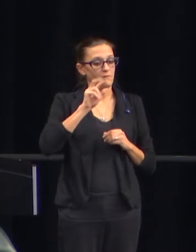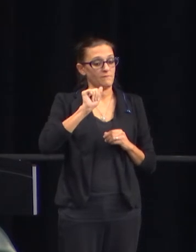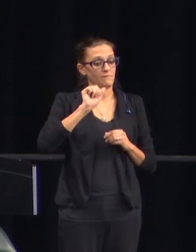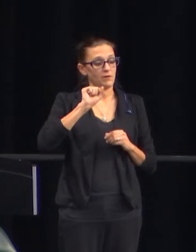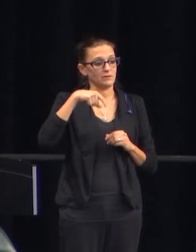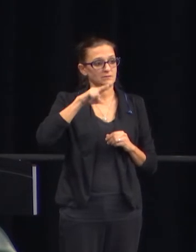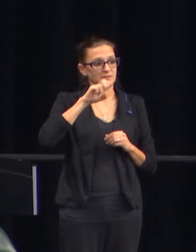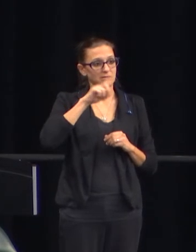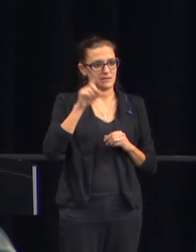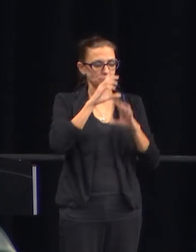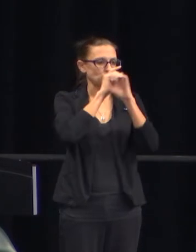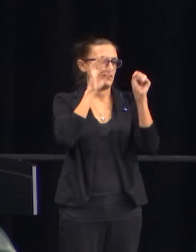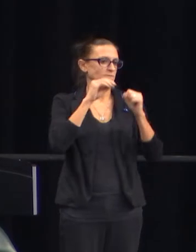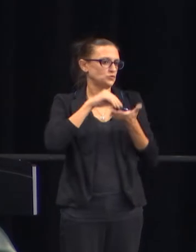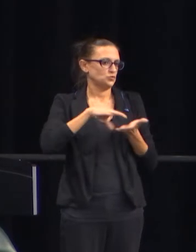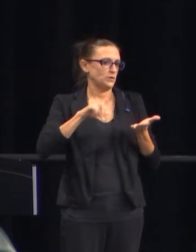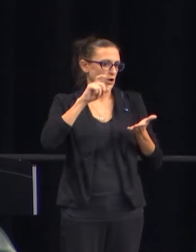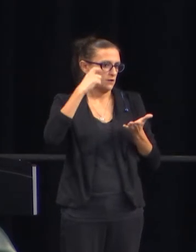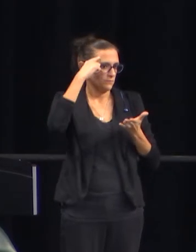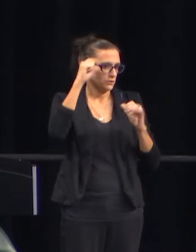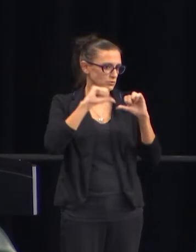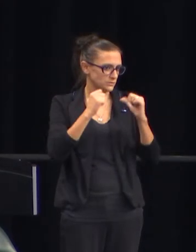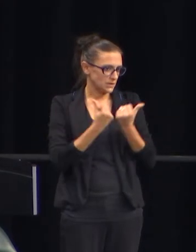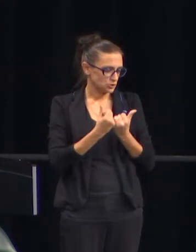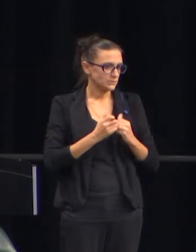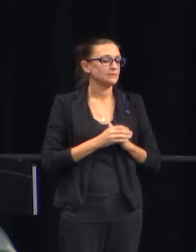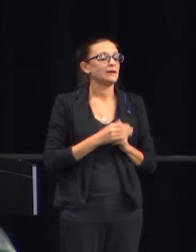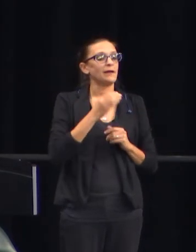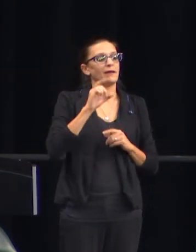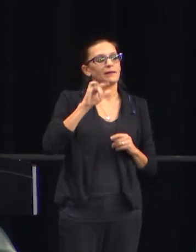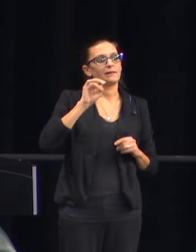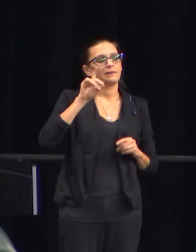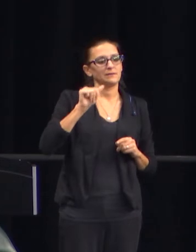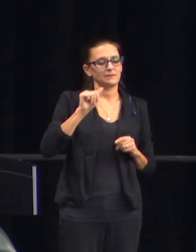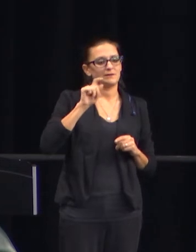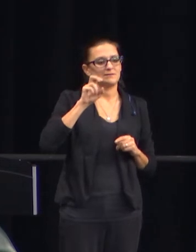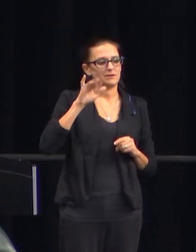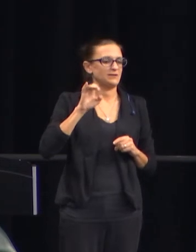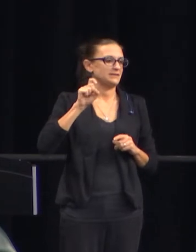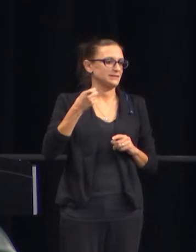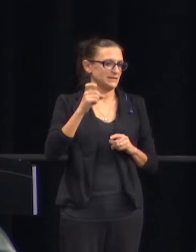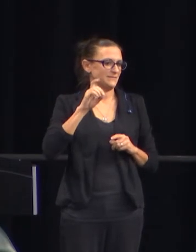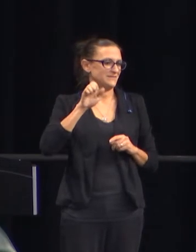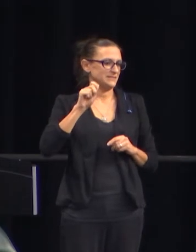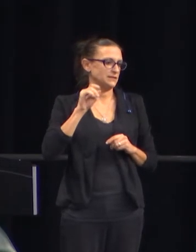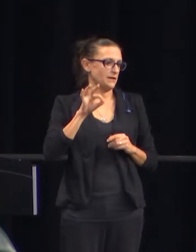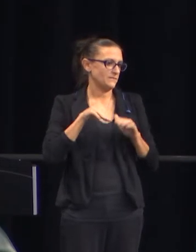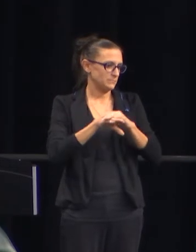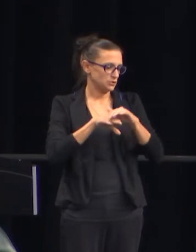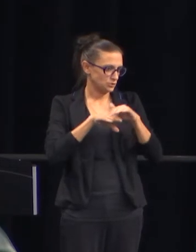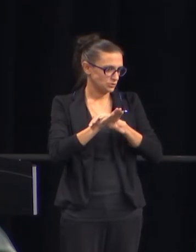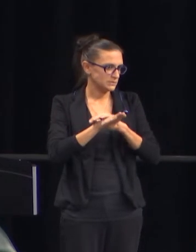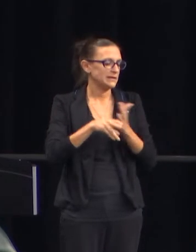President of the Student Government Association, and Linda Terry, Executive Dean of Admissions, Enrollment